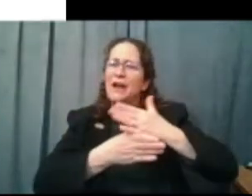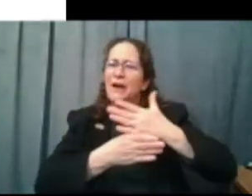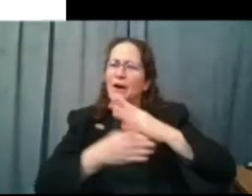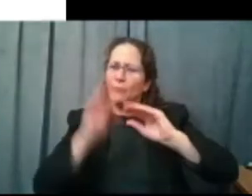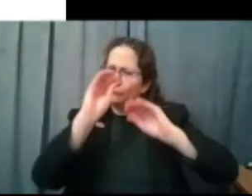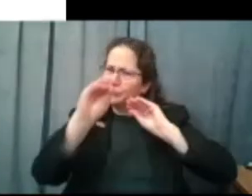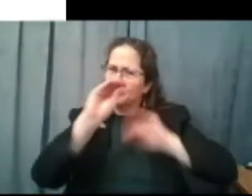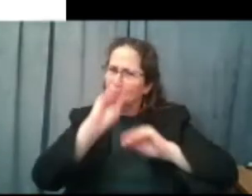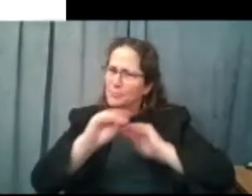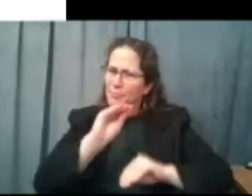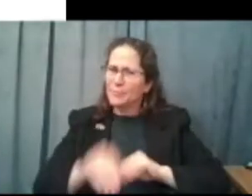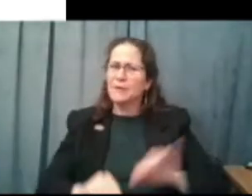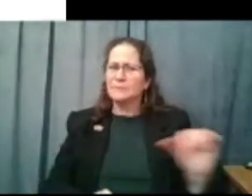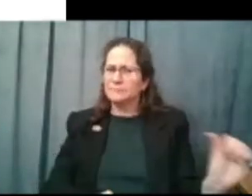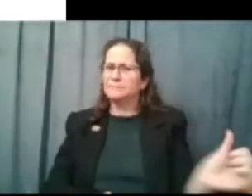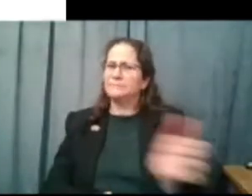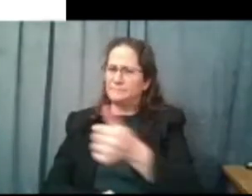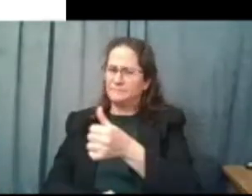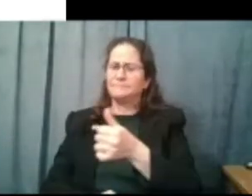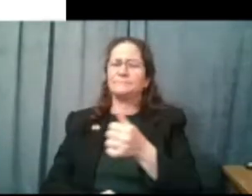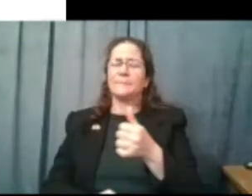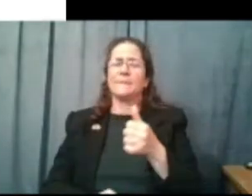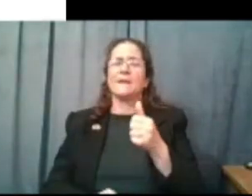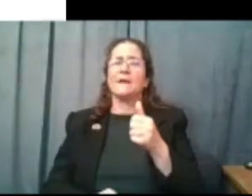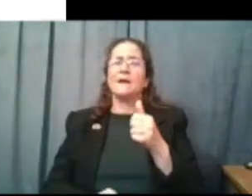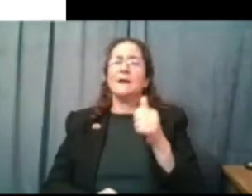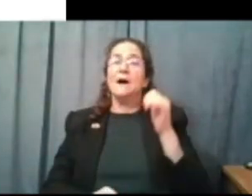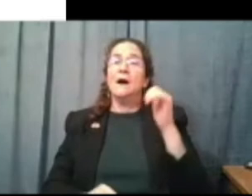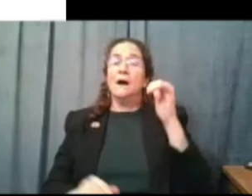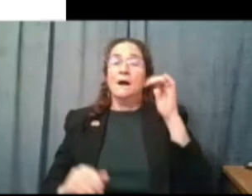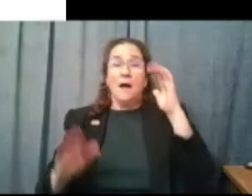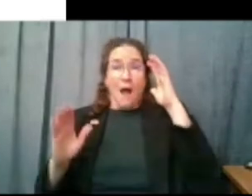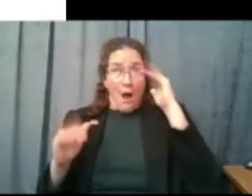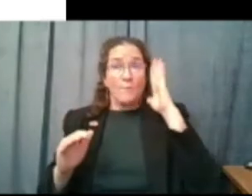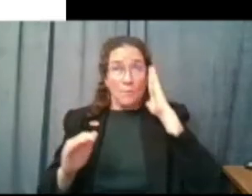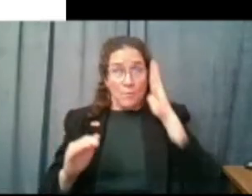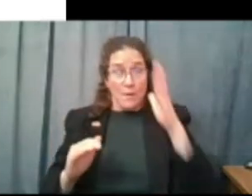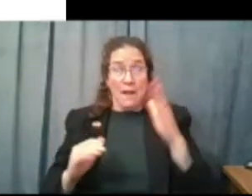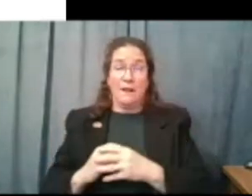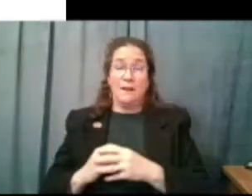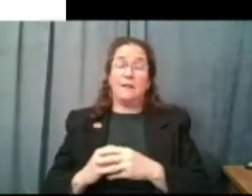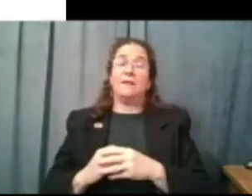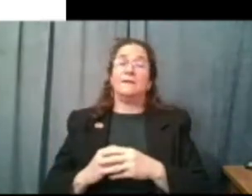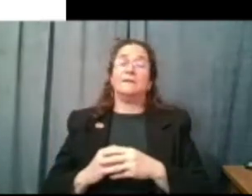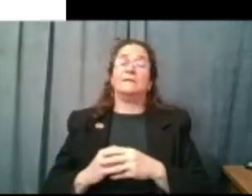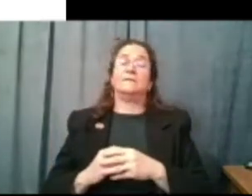So we hope that you will add your checklist and to this Padlet.